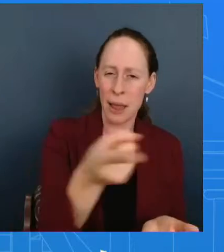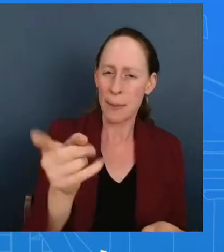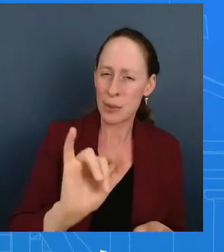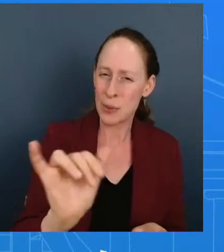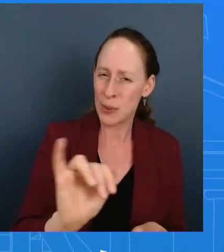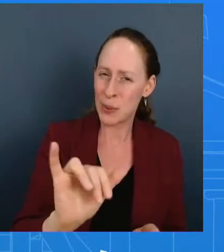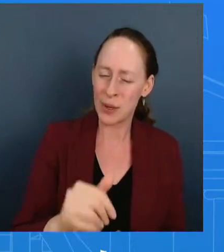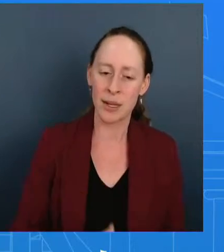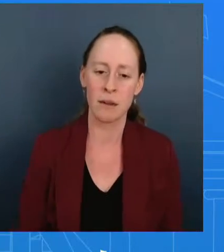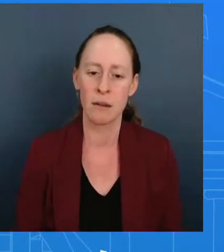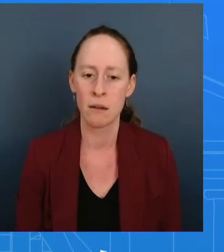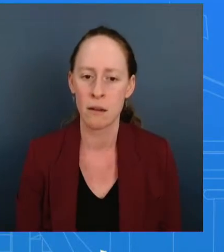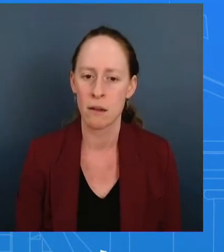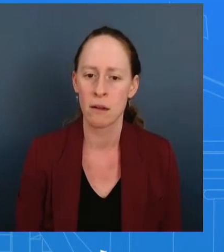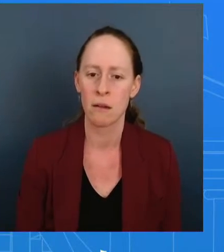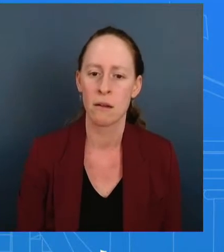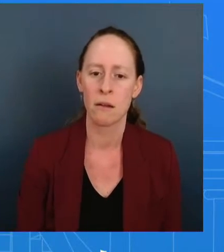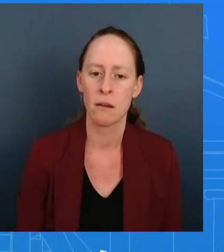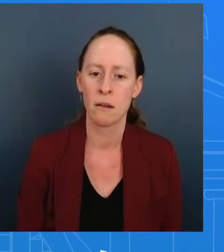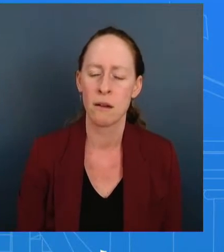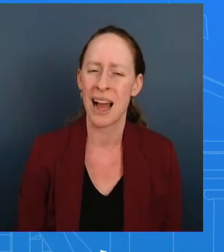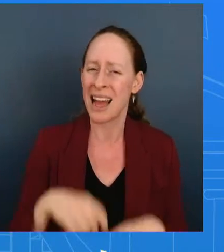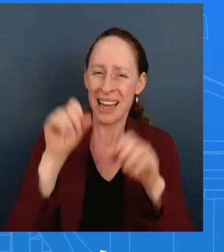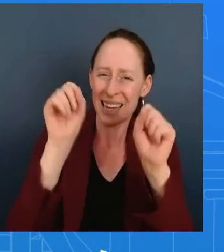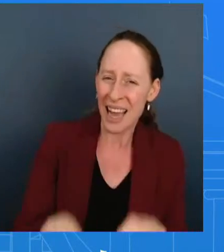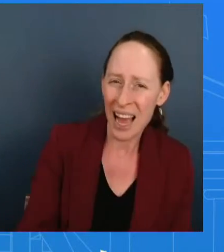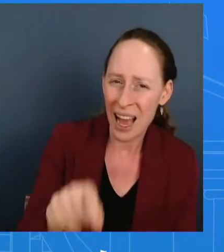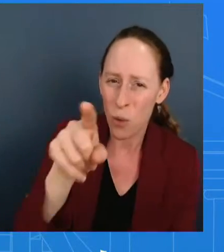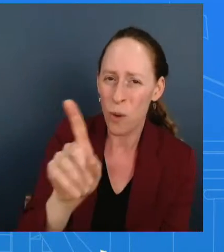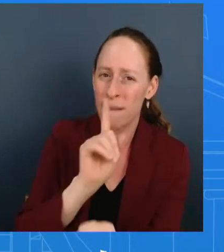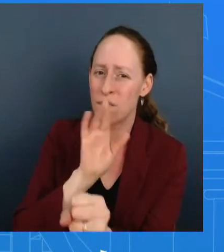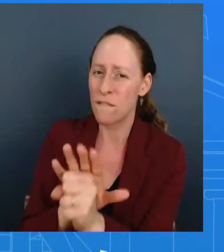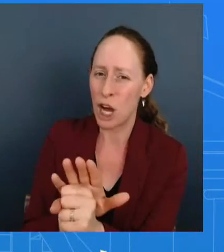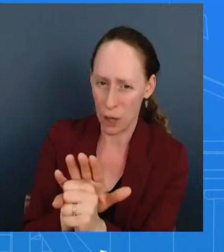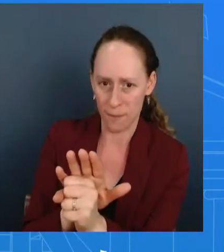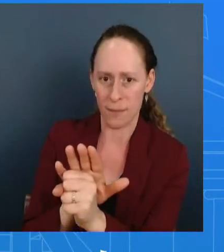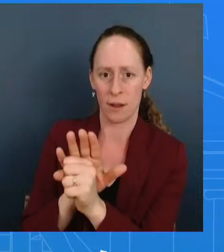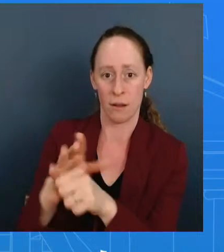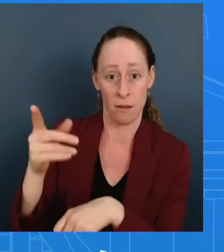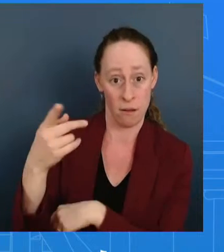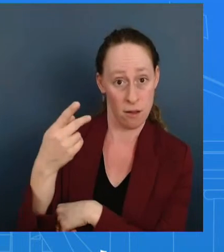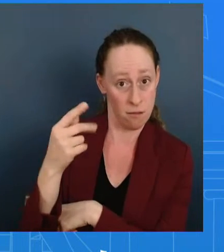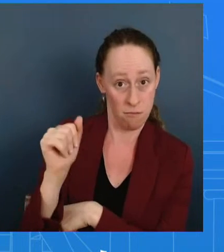The Press: -- specialist visits were for the president or not? Ms. Jean-Pierre: I -- what I can tell you is that the president has seen a neurologist three times,